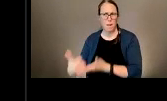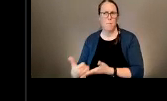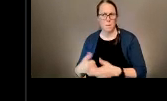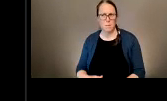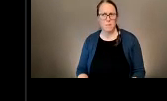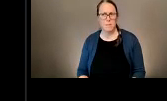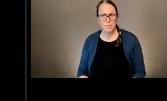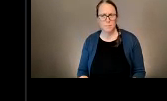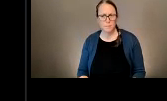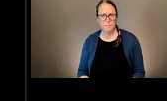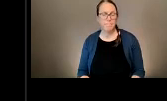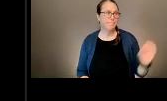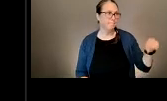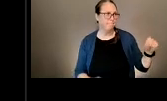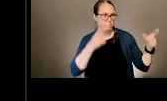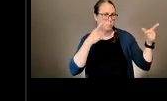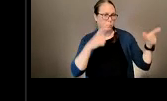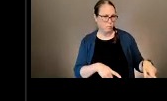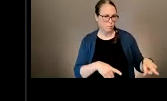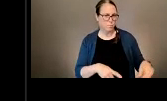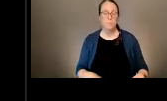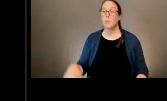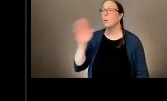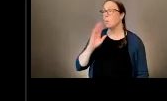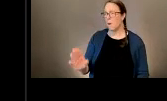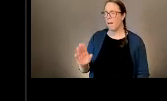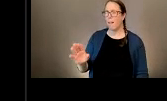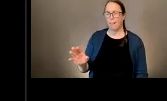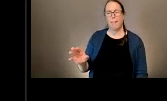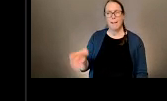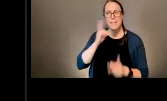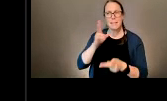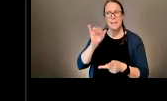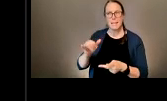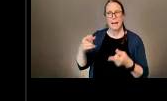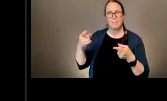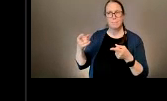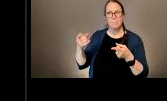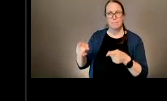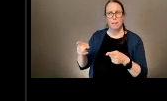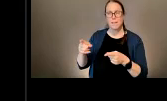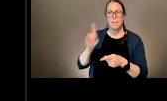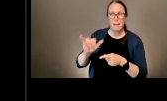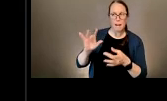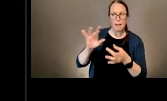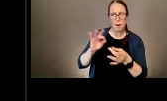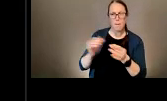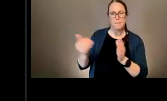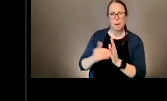Which will be kind of a recurring theme I think today. Yep. I think so too. Alrighty, I think where were we?